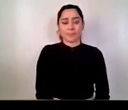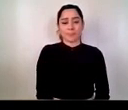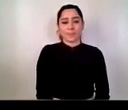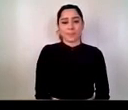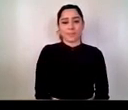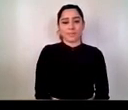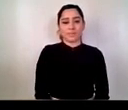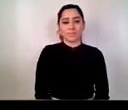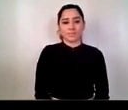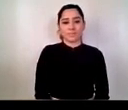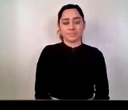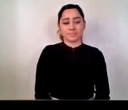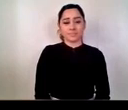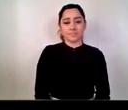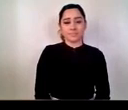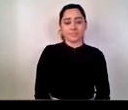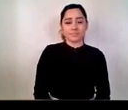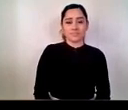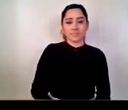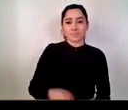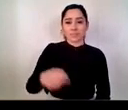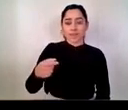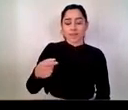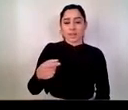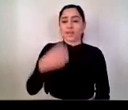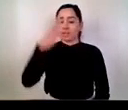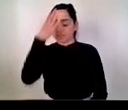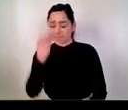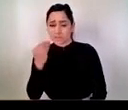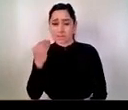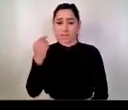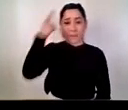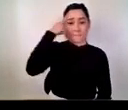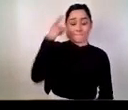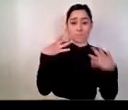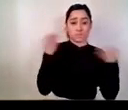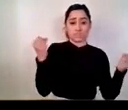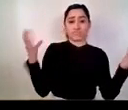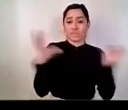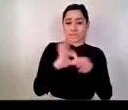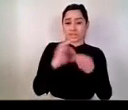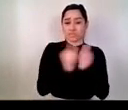The brain basis of a mutual relationship between sleep and mental health is not yet completely understood.